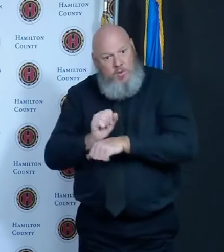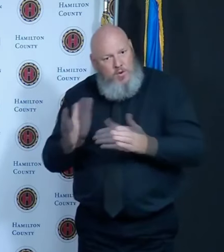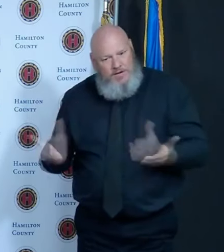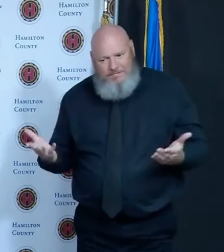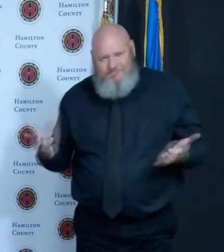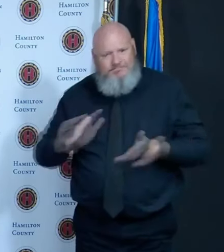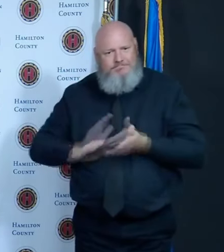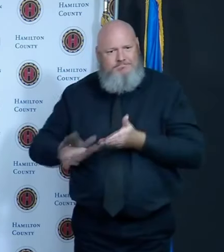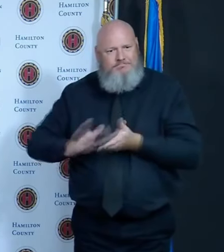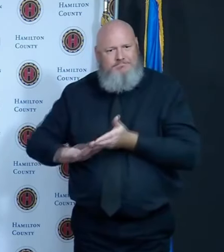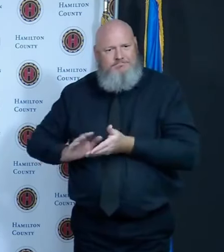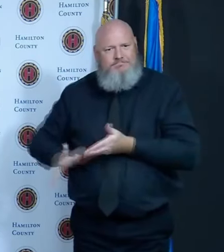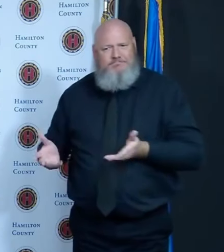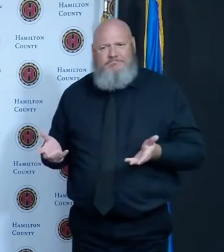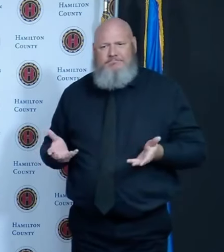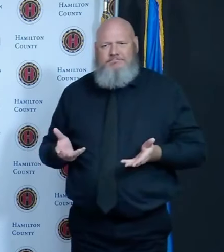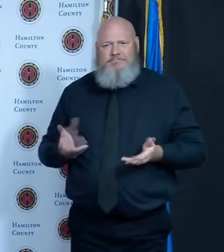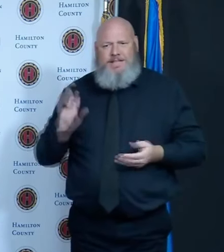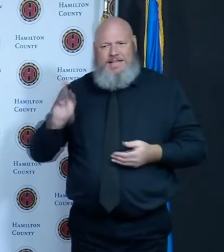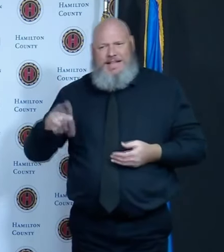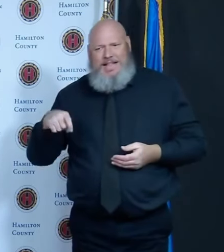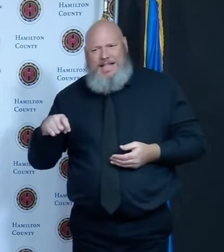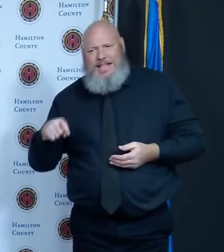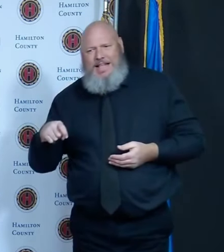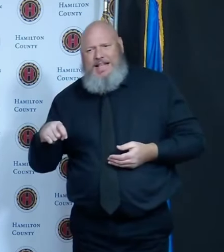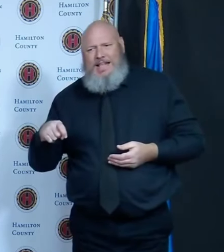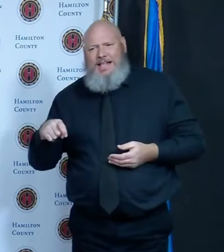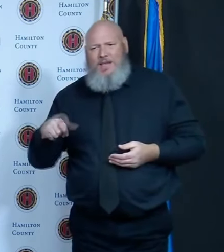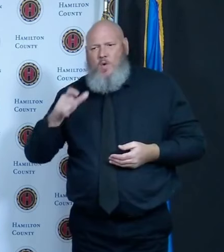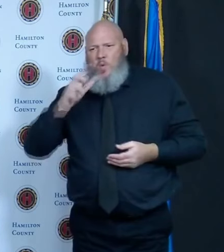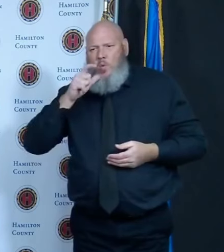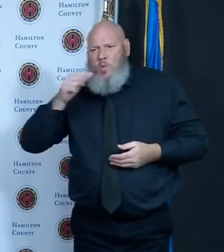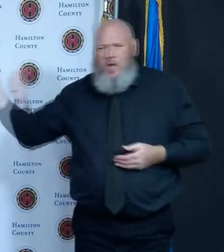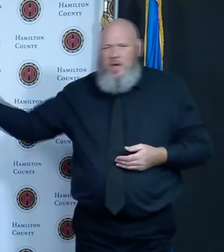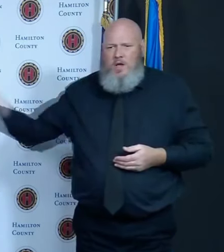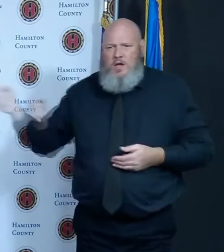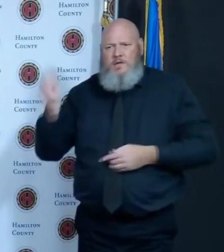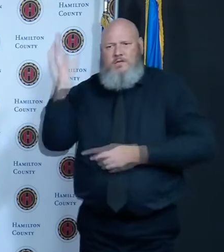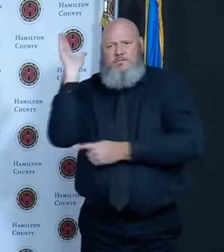needs and who better to have in to talk about that than Jill Meyer and Eric